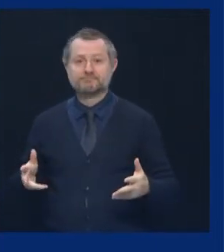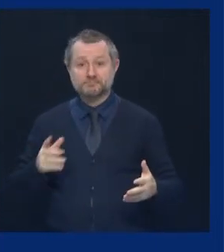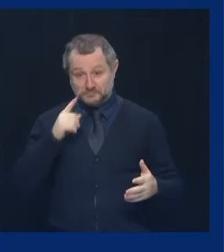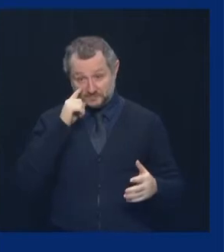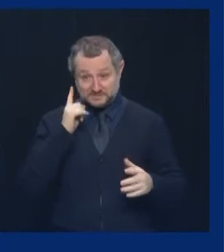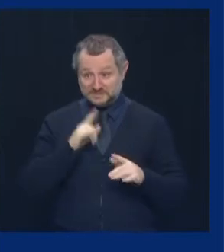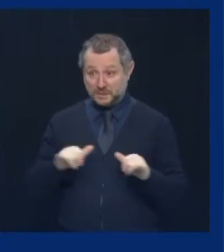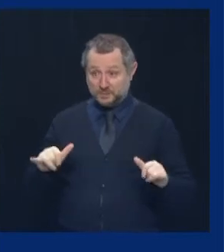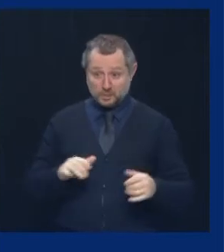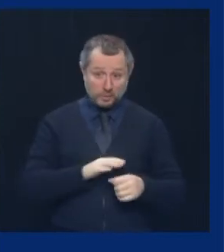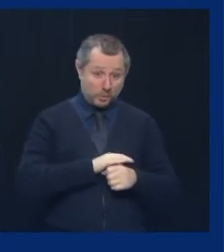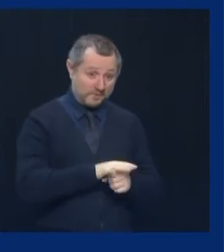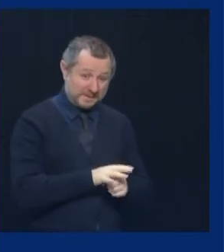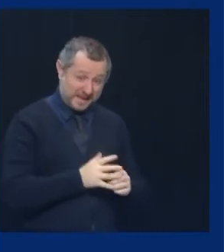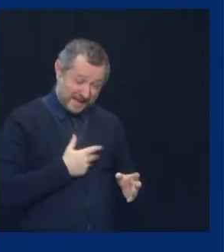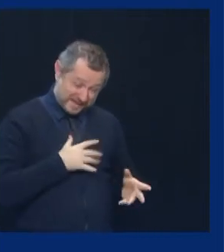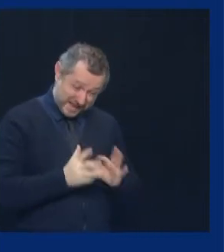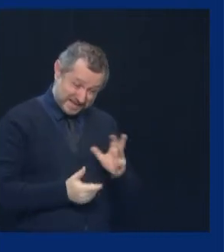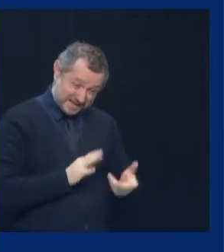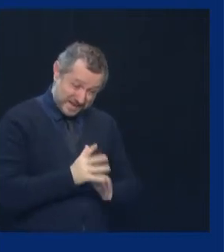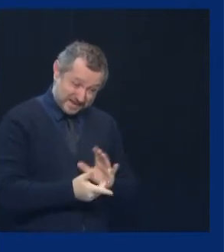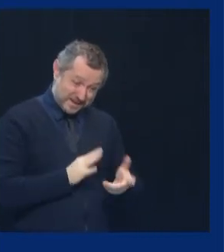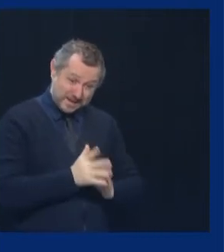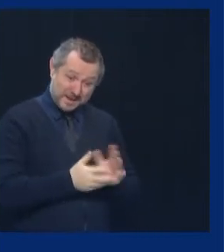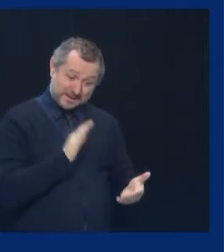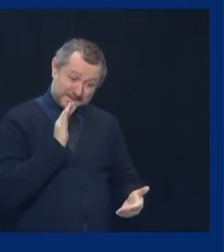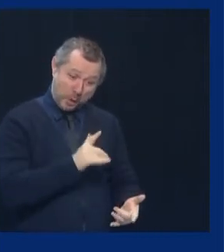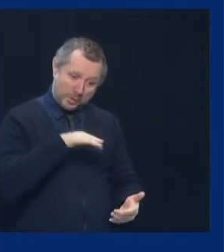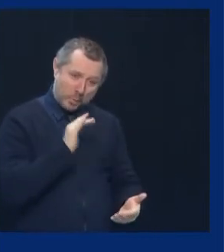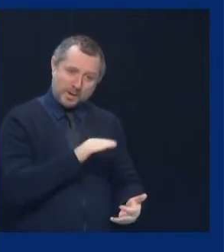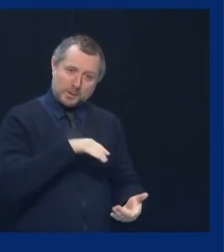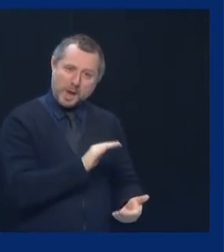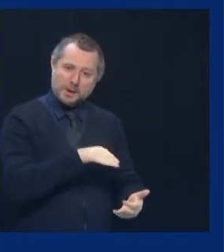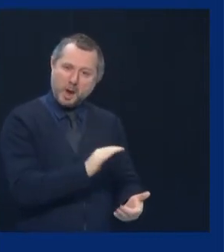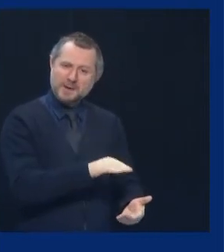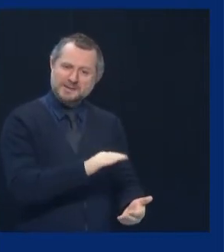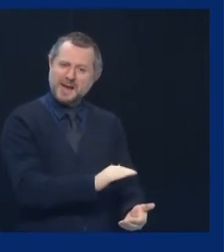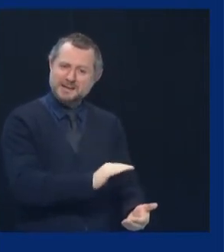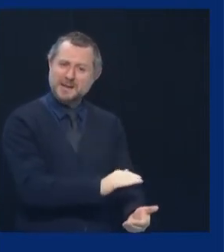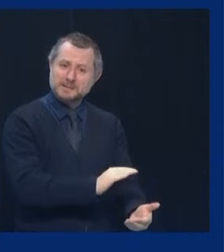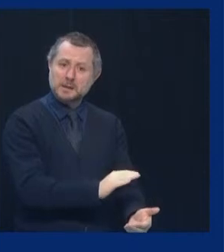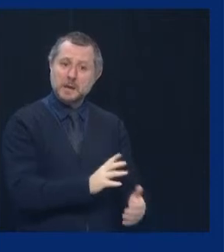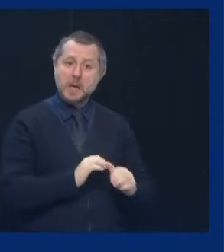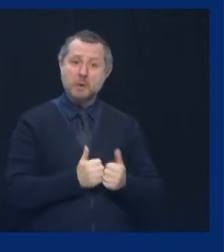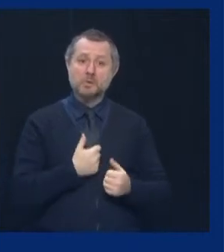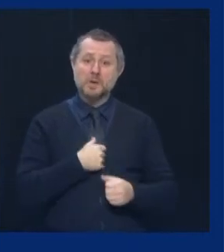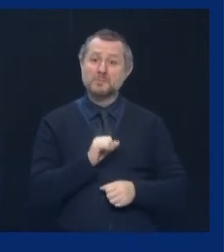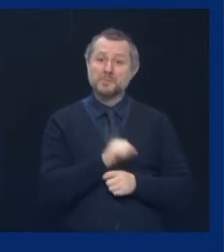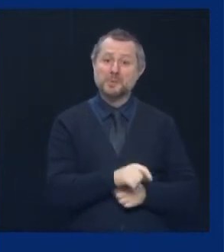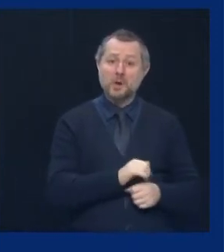BASICALLY SHUT DOWN. YOU ARE BATTLING THE COVID RATE